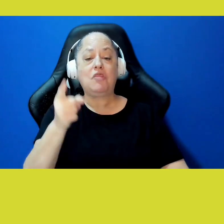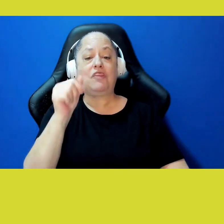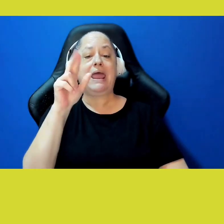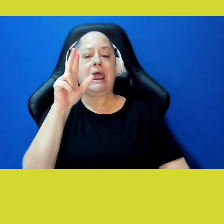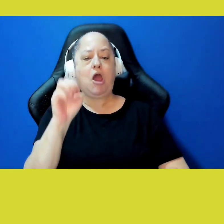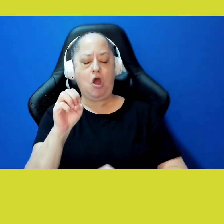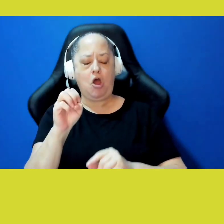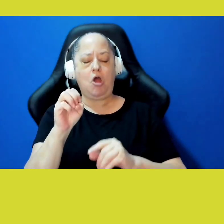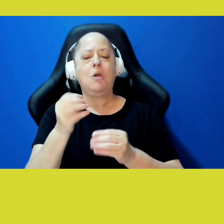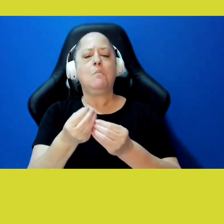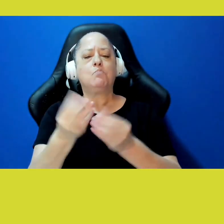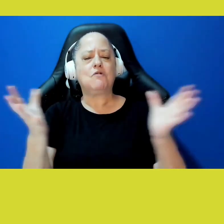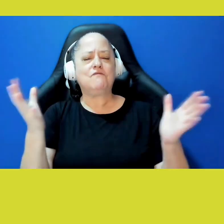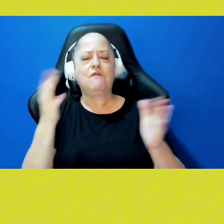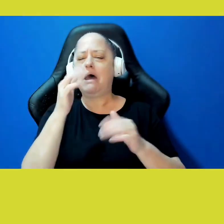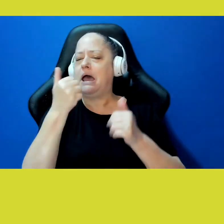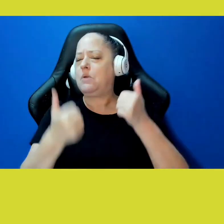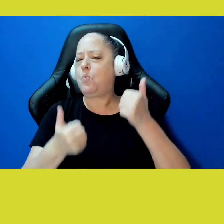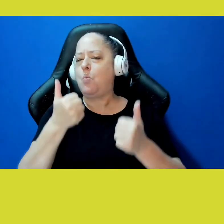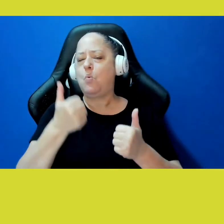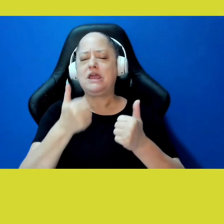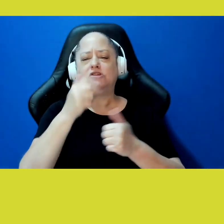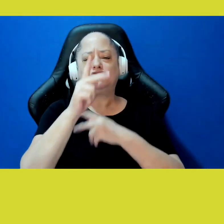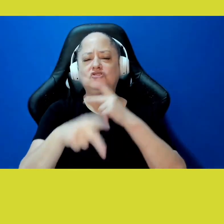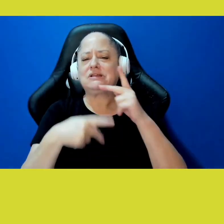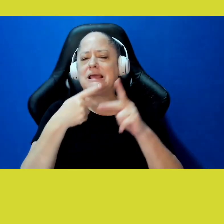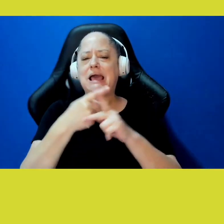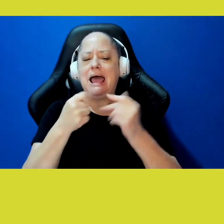whatever types of assistance and support at whatever